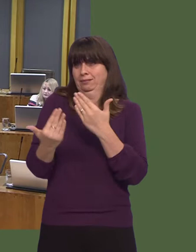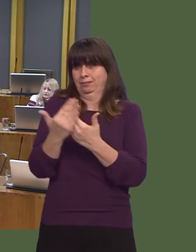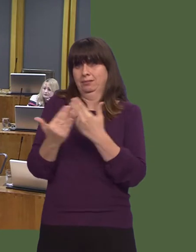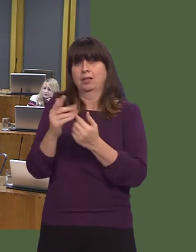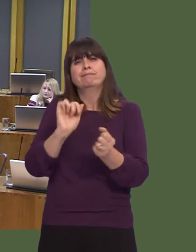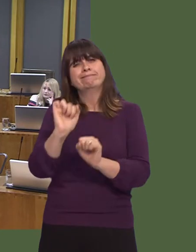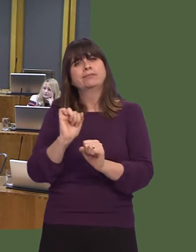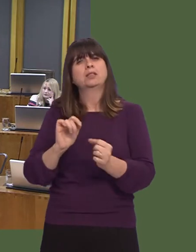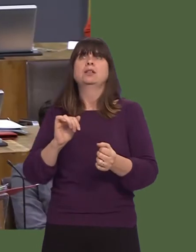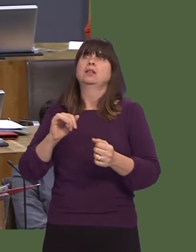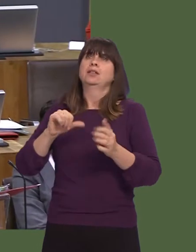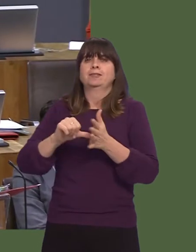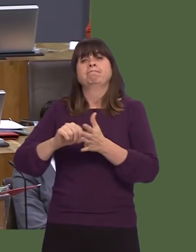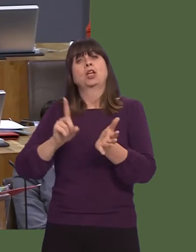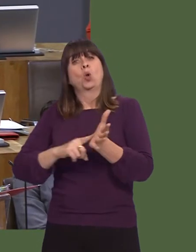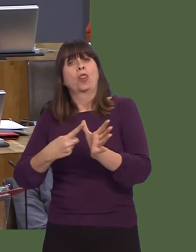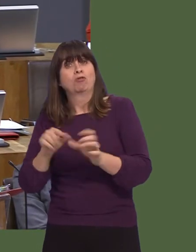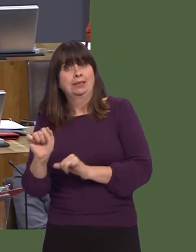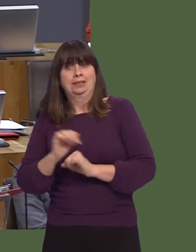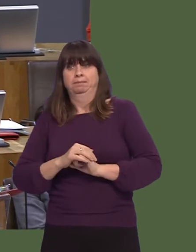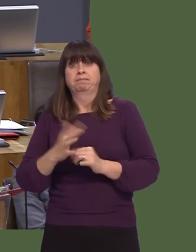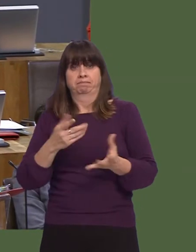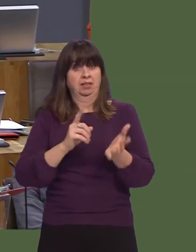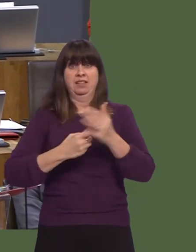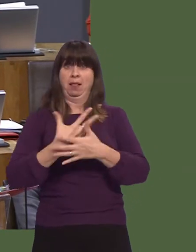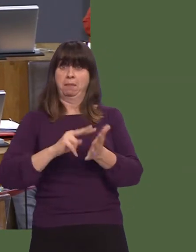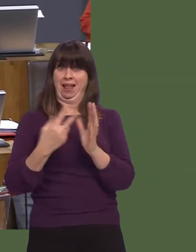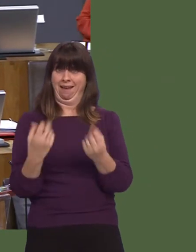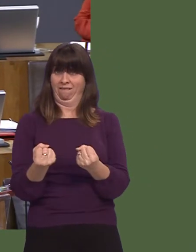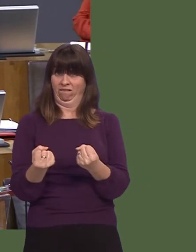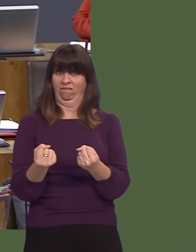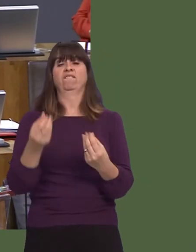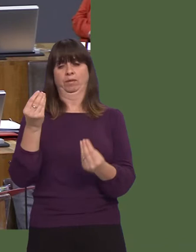is that if any local authority has a development plan where the five-year housing supply is